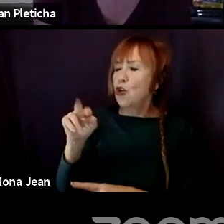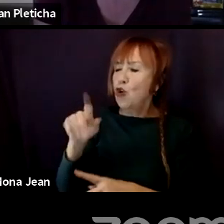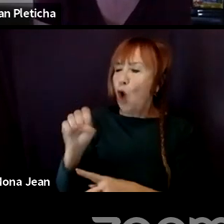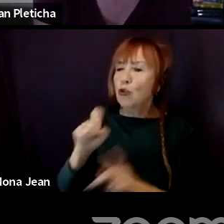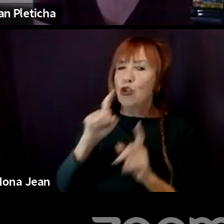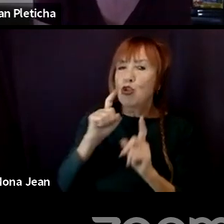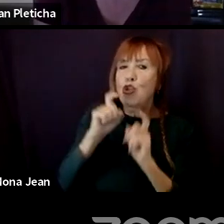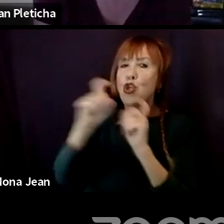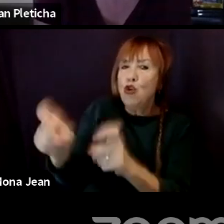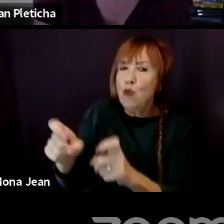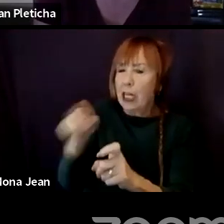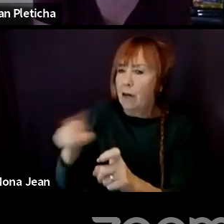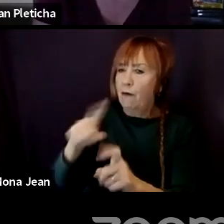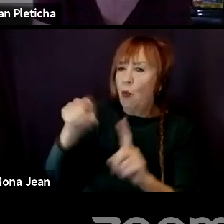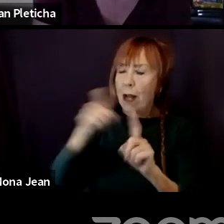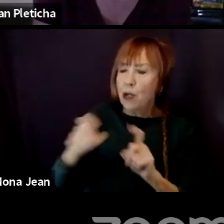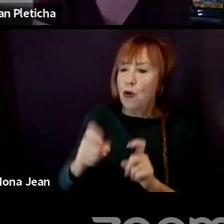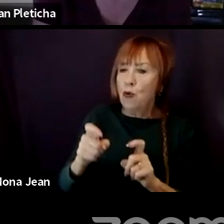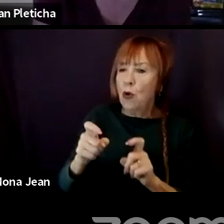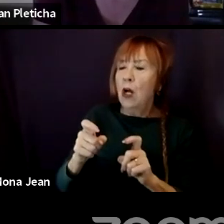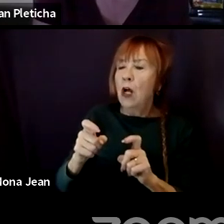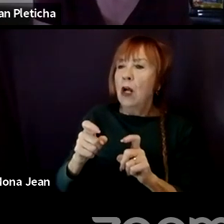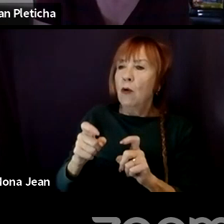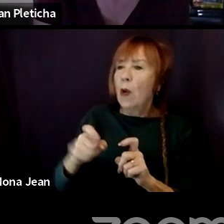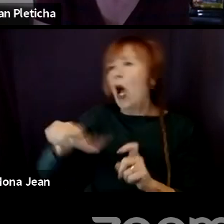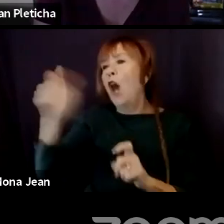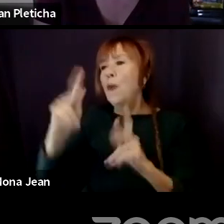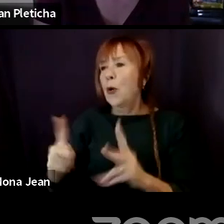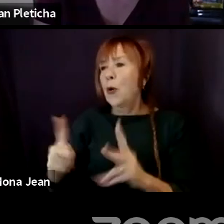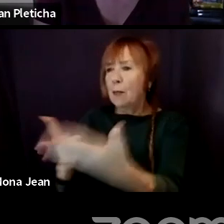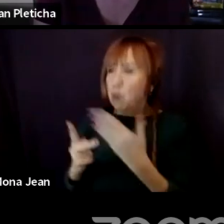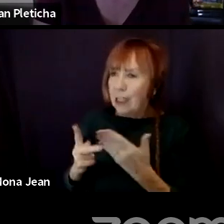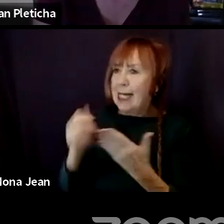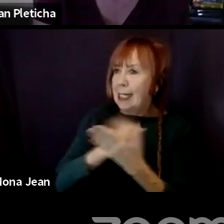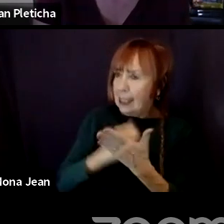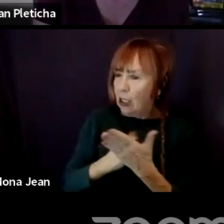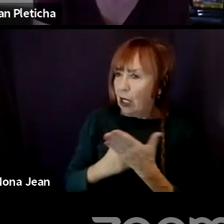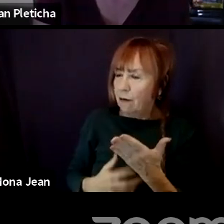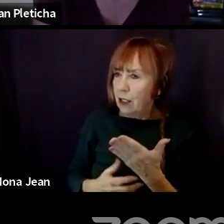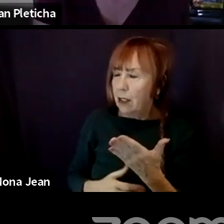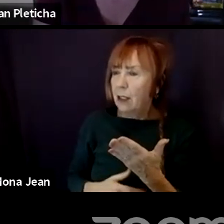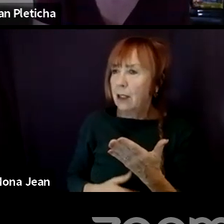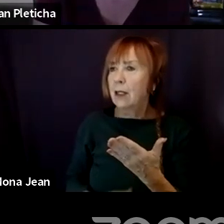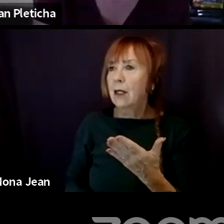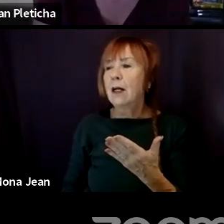Like, do you have a certain mindset of like, there's a lot of layers that we have to go through